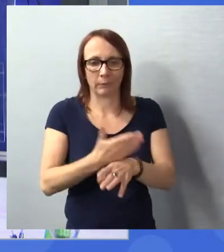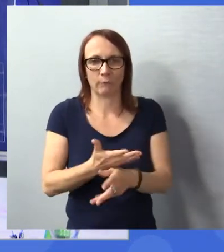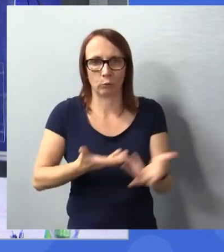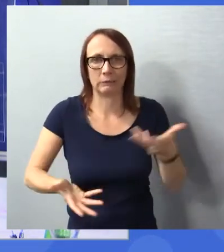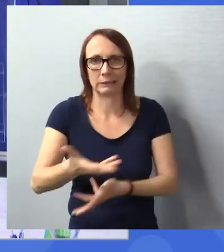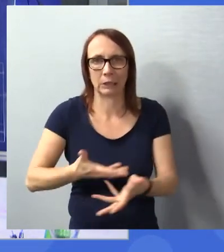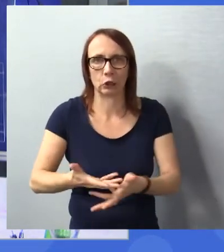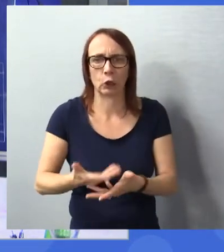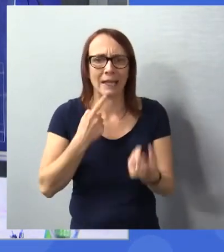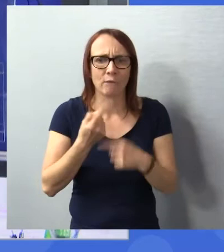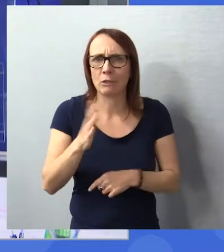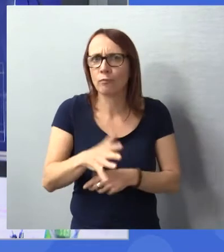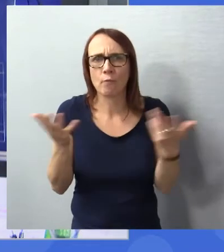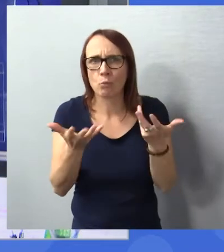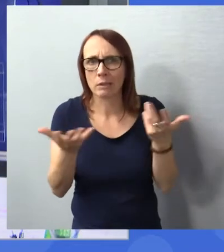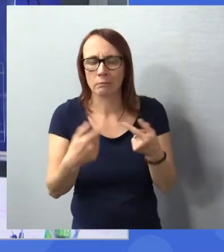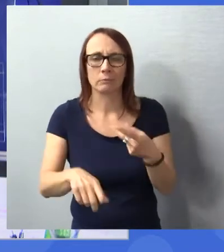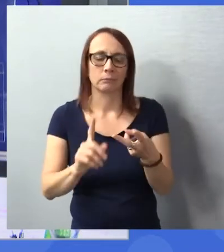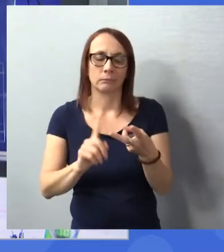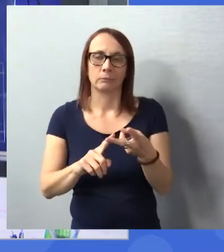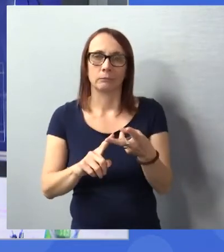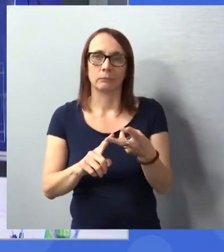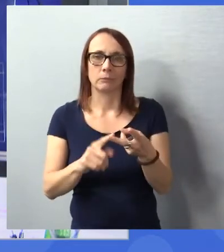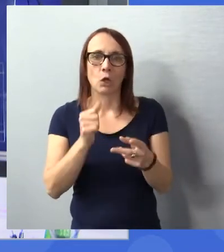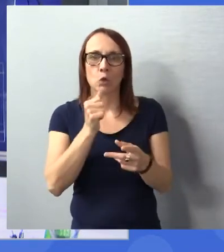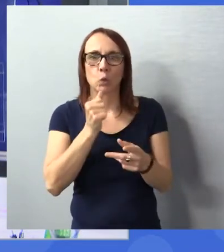coming from the second one was use of technologies to have a say they kind of